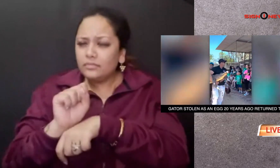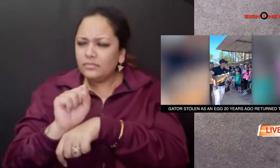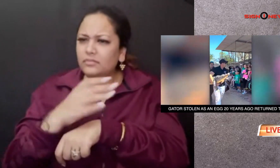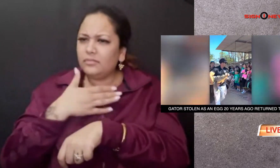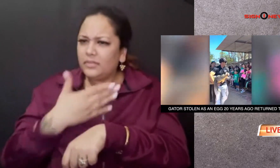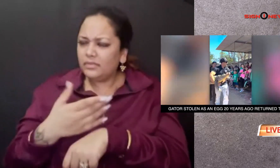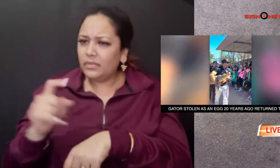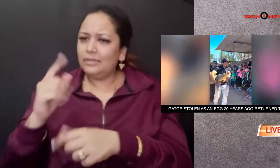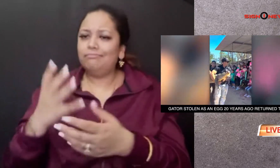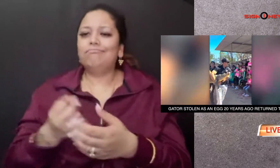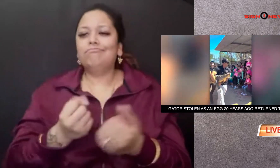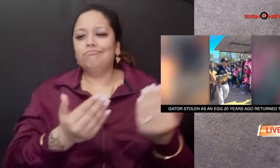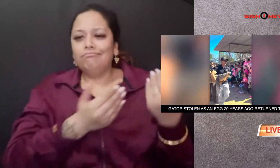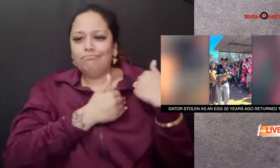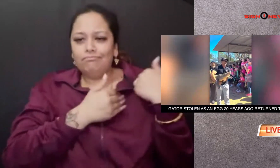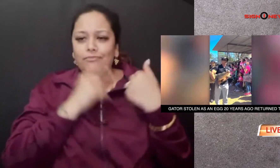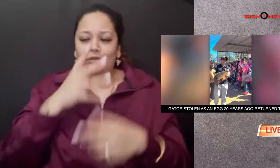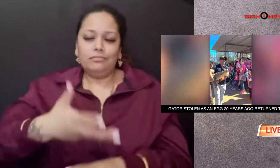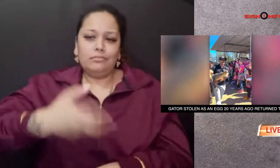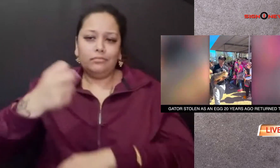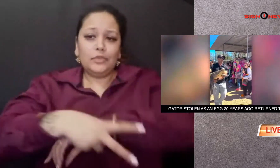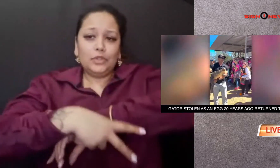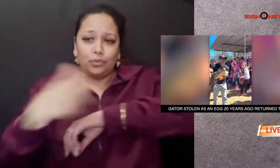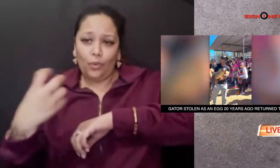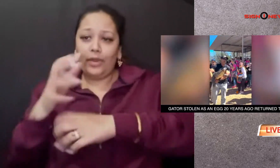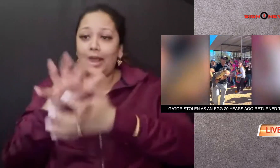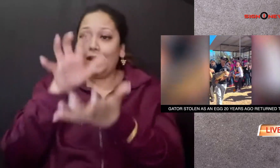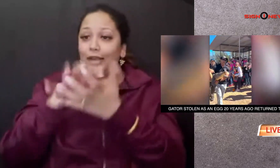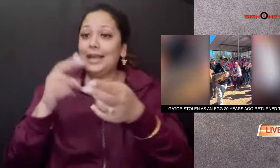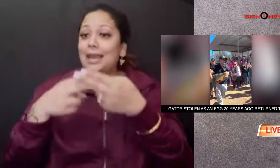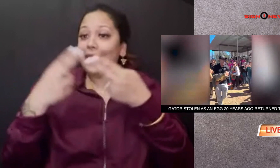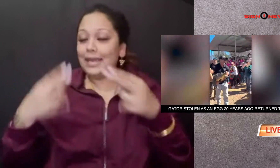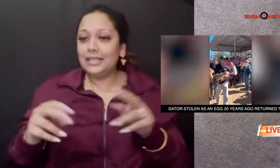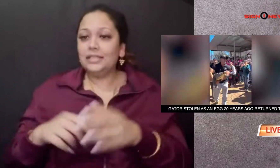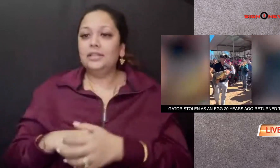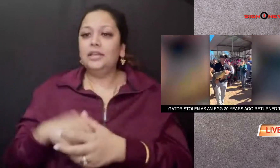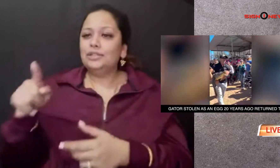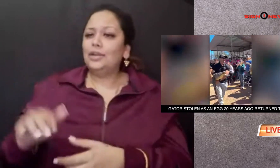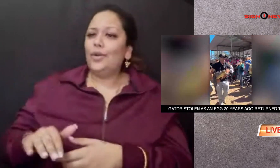Zoo volunteer who was working there has admitted to being responsible for taking the alligator egg.